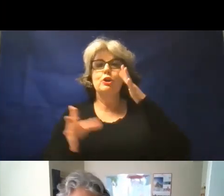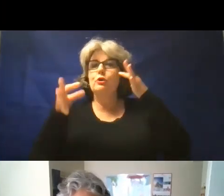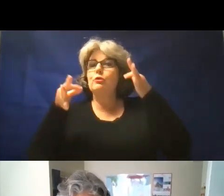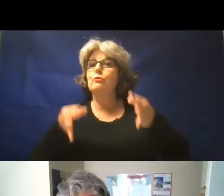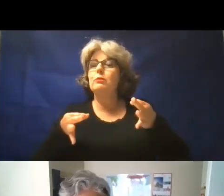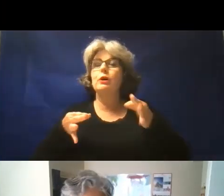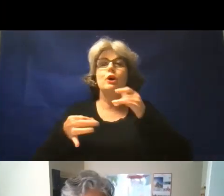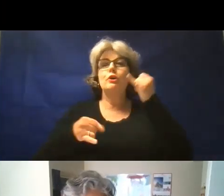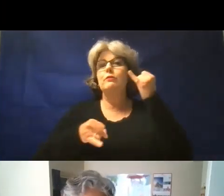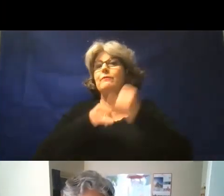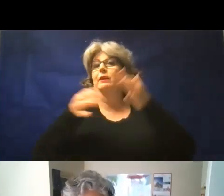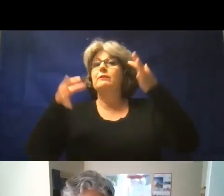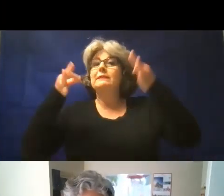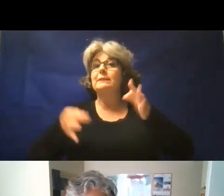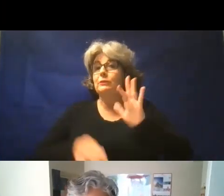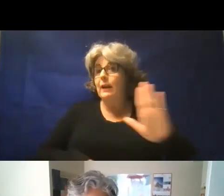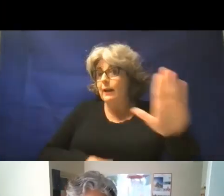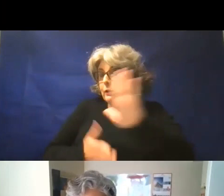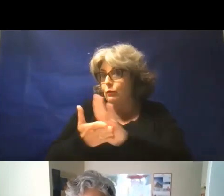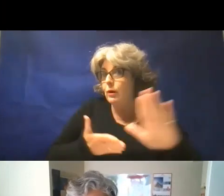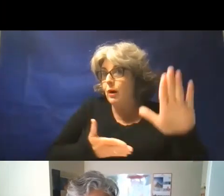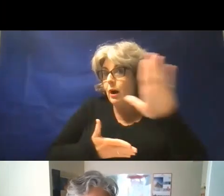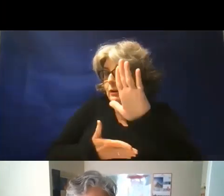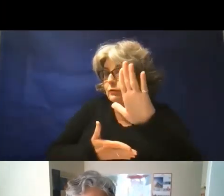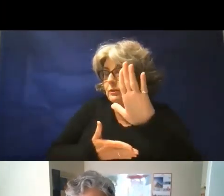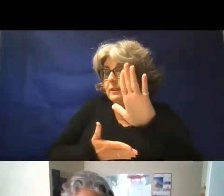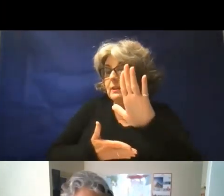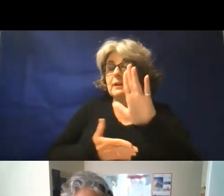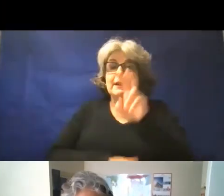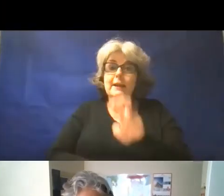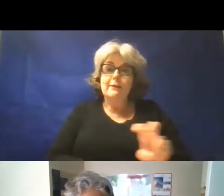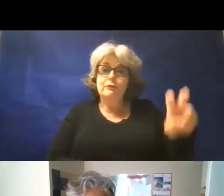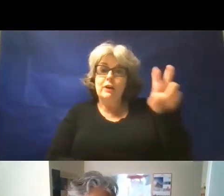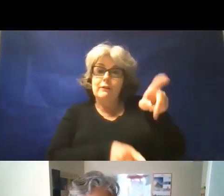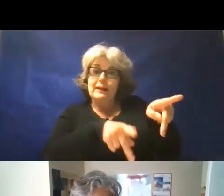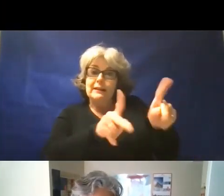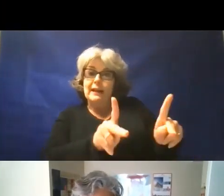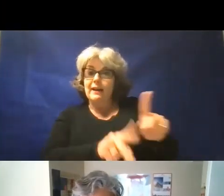decisions at your institution about whether travel is going to be allowed or not is something that's